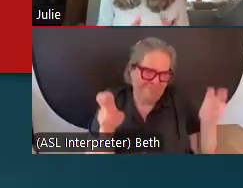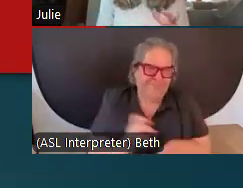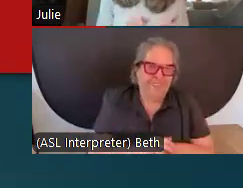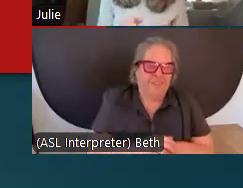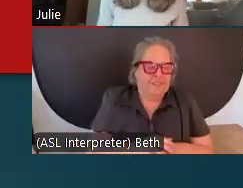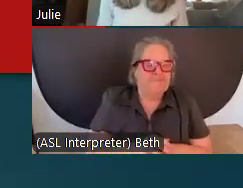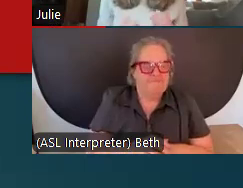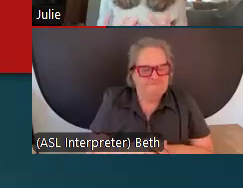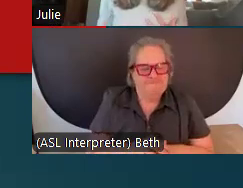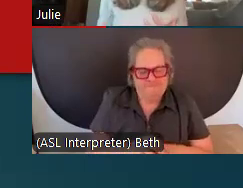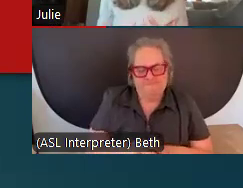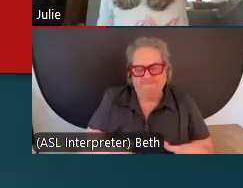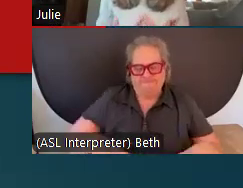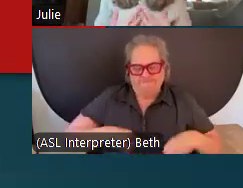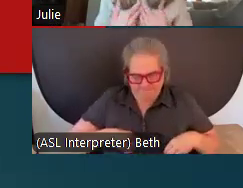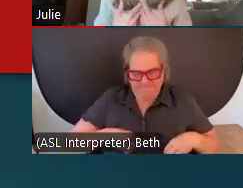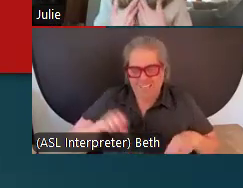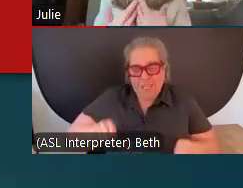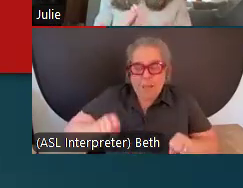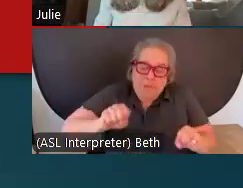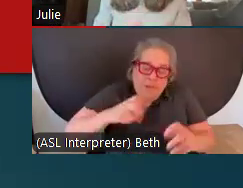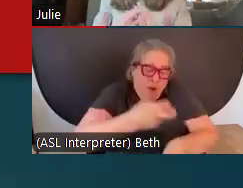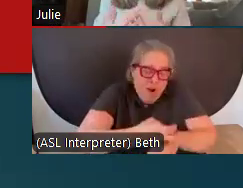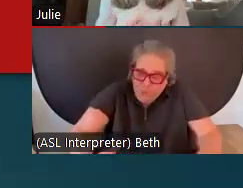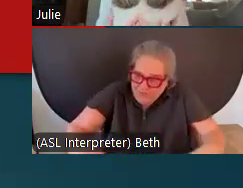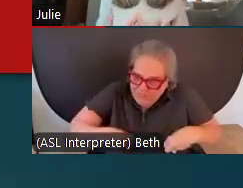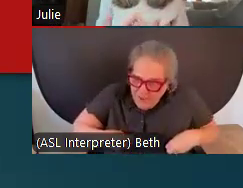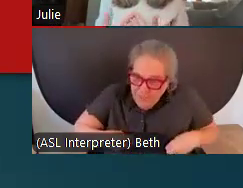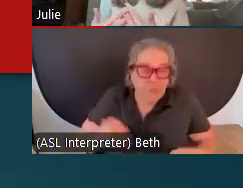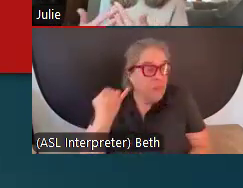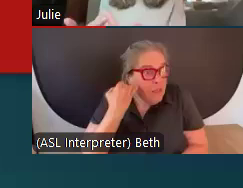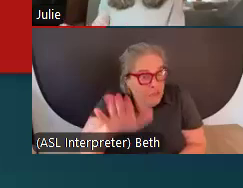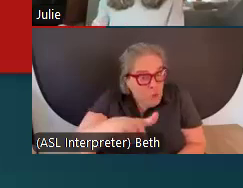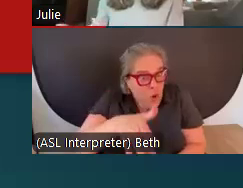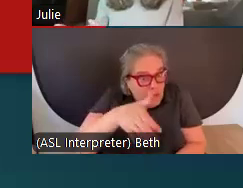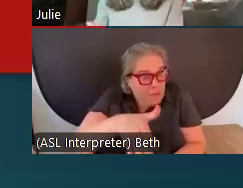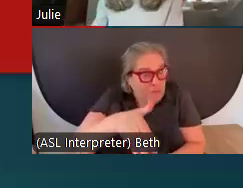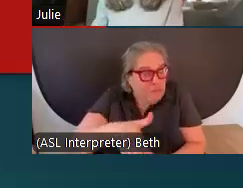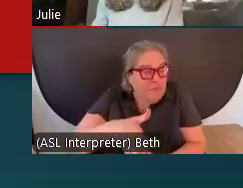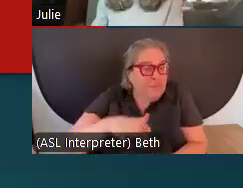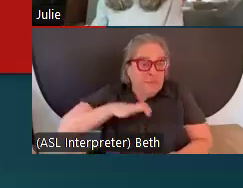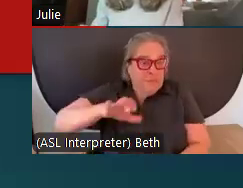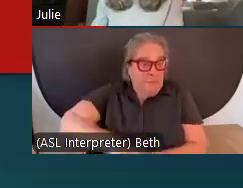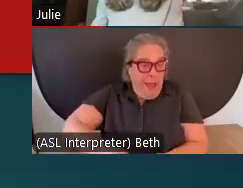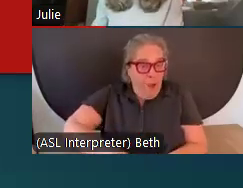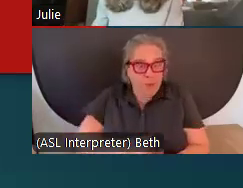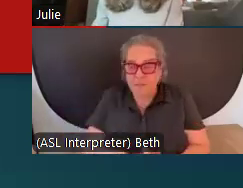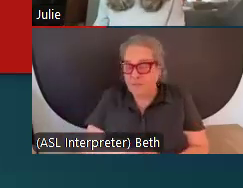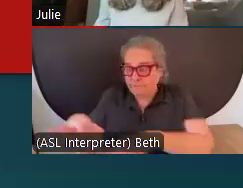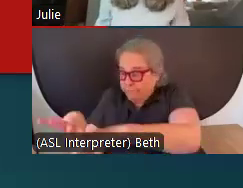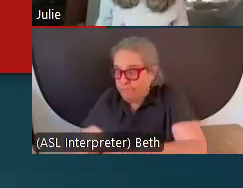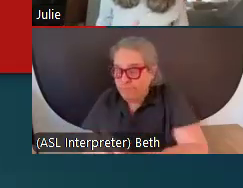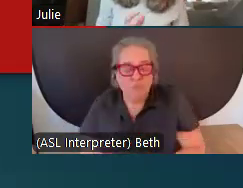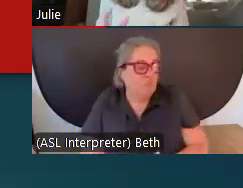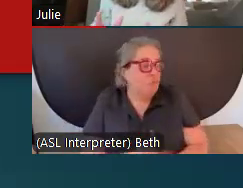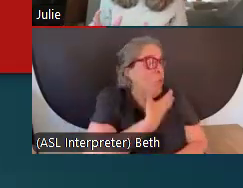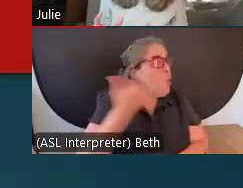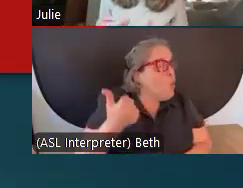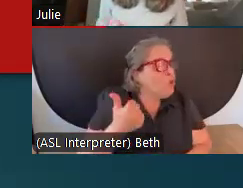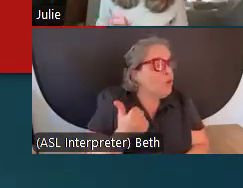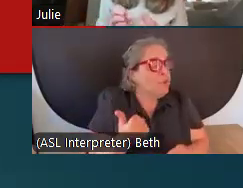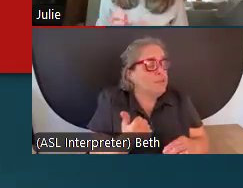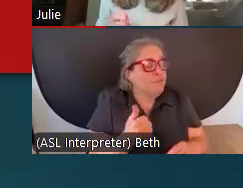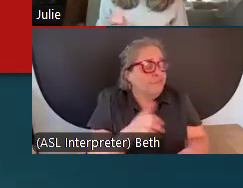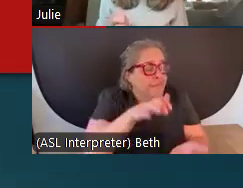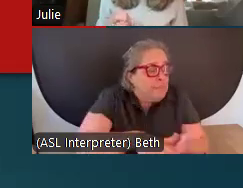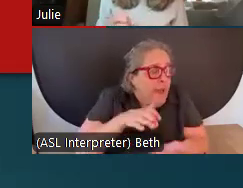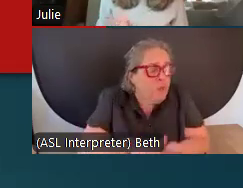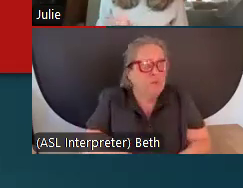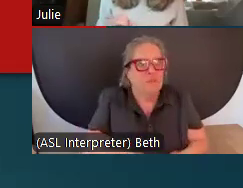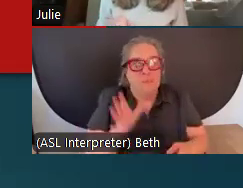Because in the beginning, it's very hard to accept that say, whether it's your spouse, whether it's your older loved one, whether it's your parents, that they're not deteriorating.